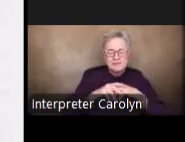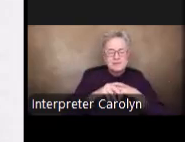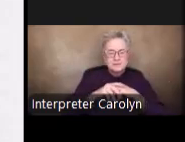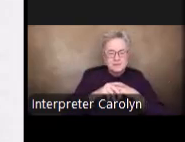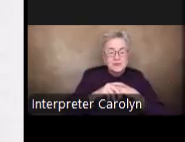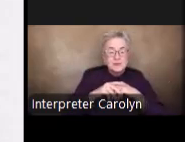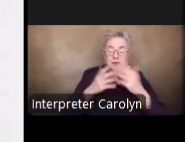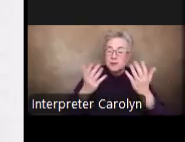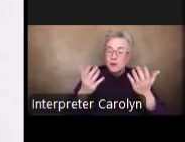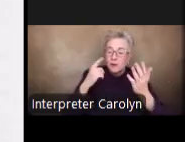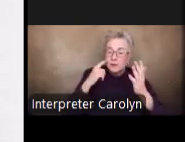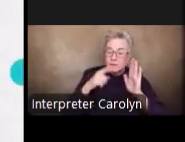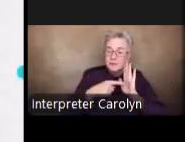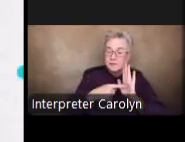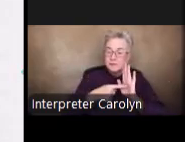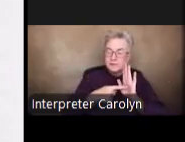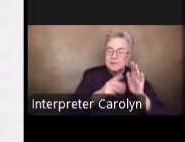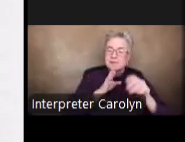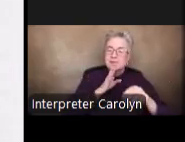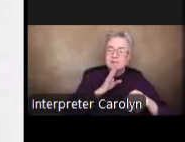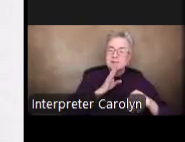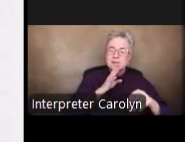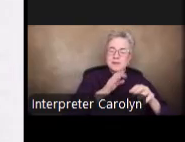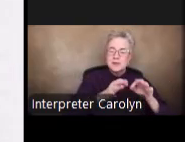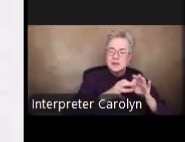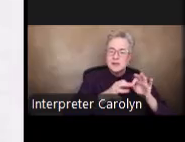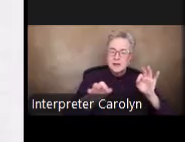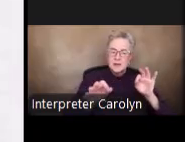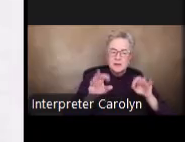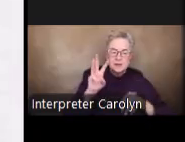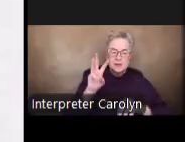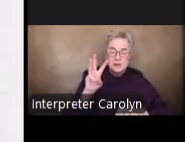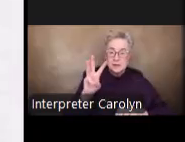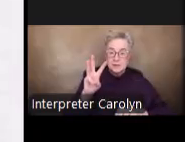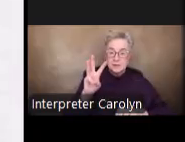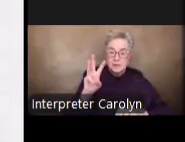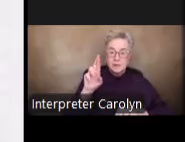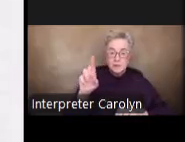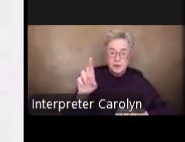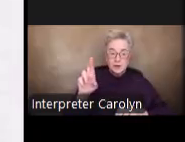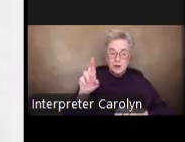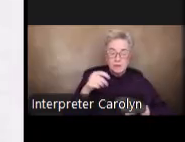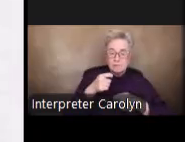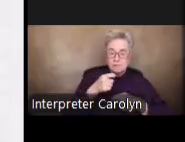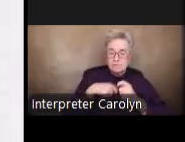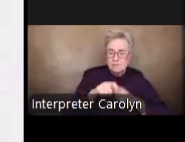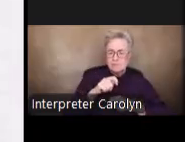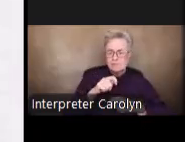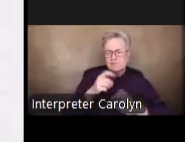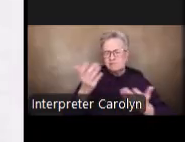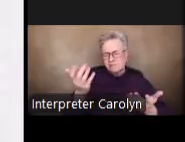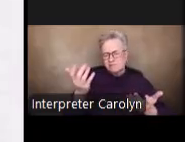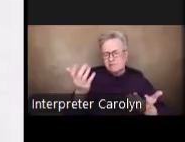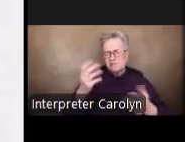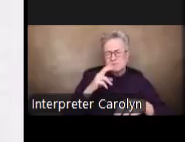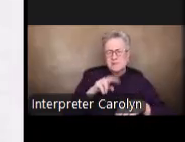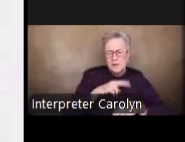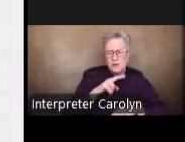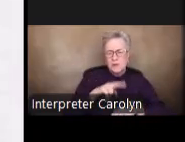So in spoken language, W for our substitutions are pretty typical until seven or eight.